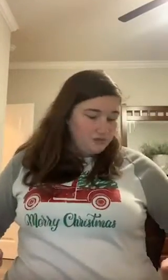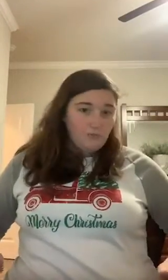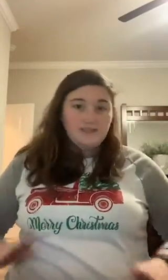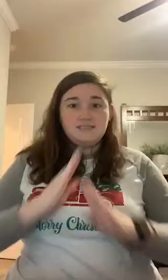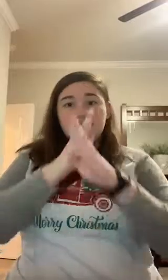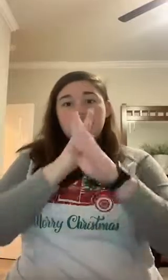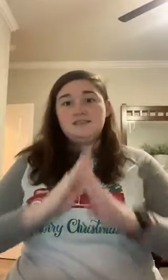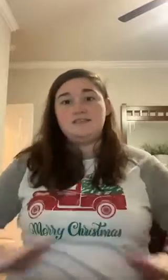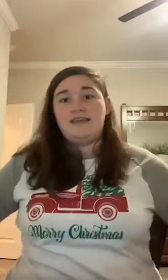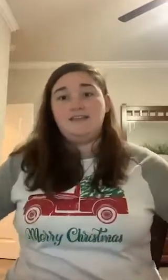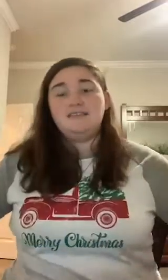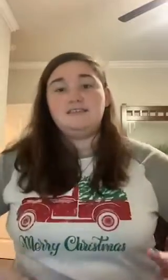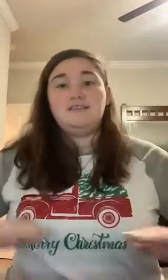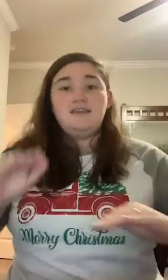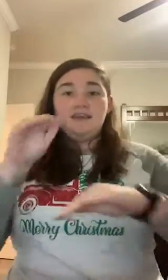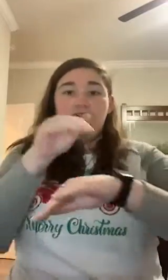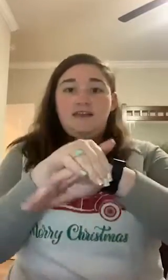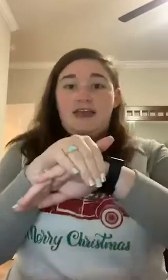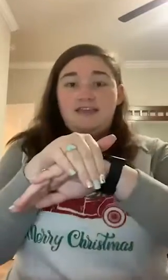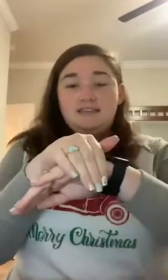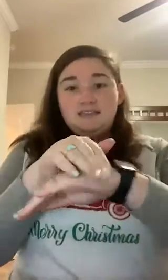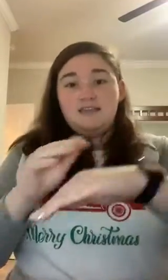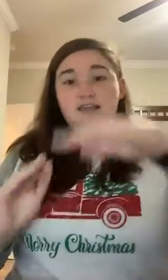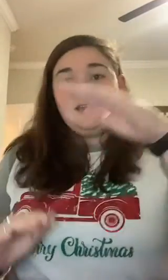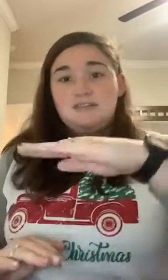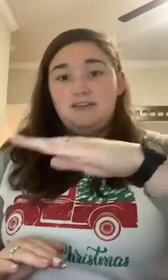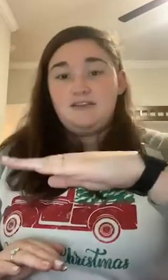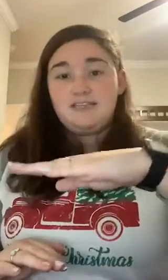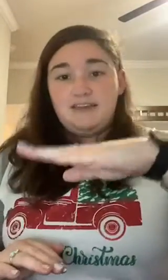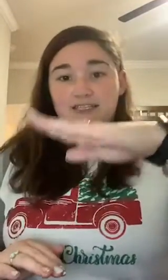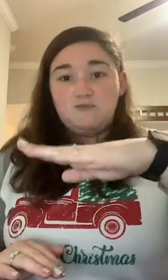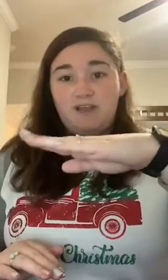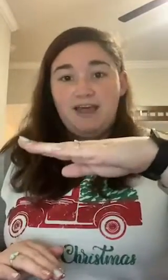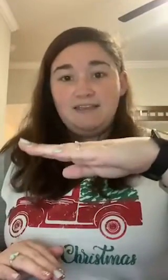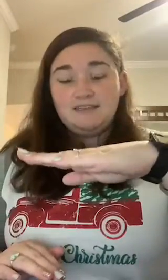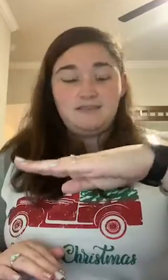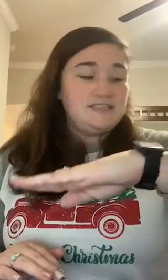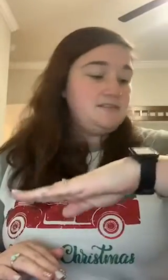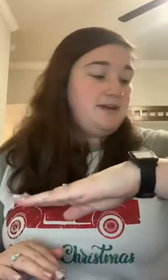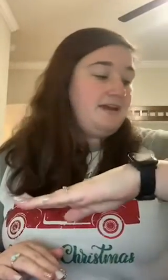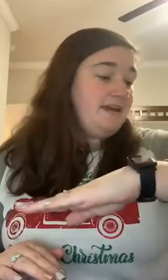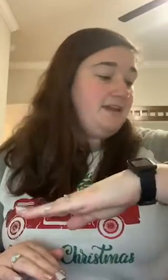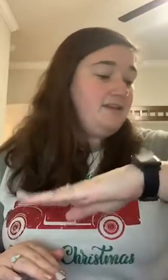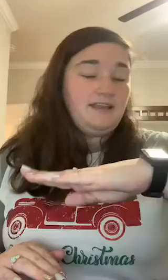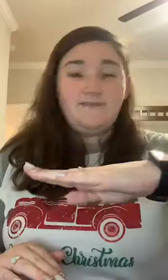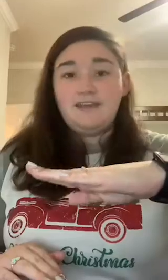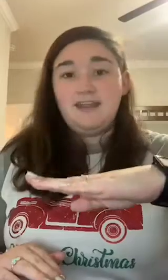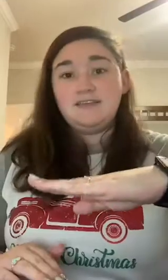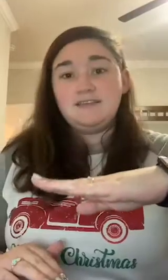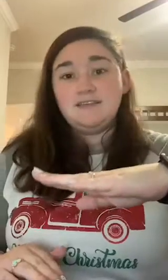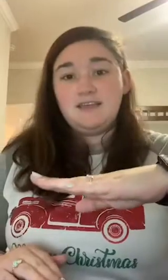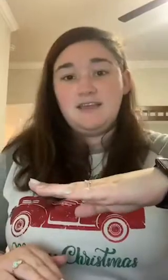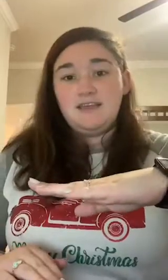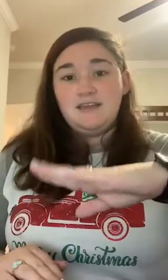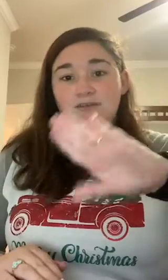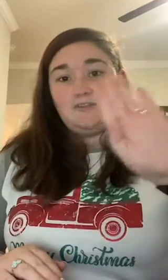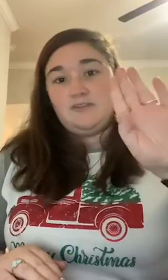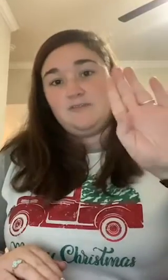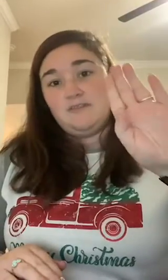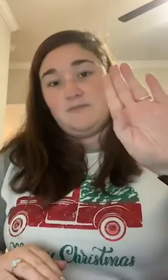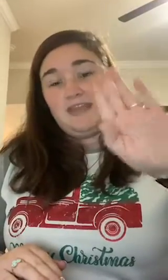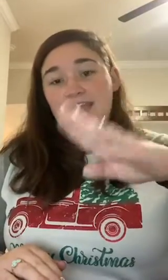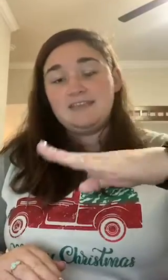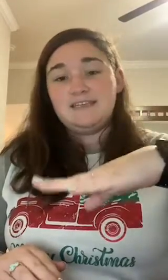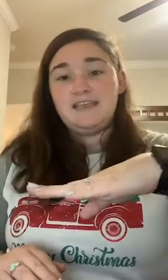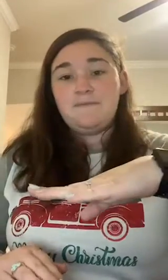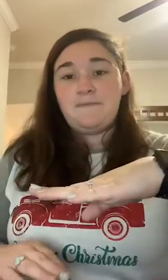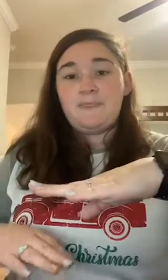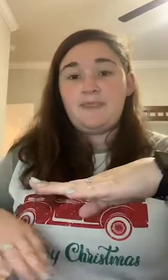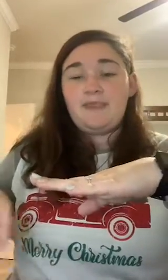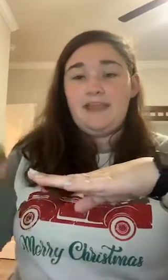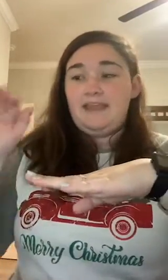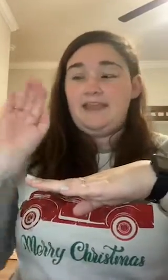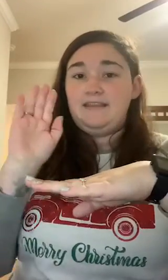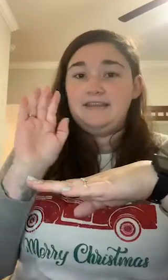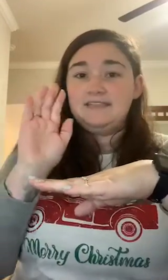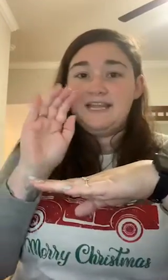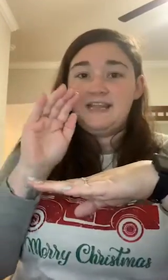waist silent night so this hand is flat this is my left hand with the b hands again and this hand